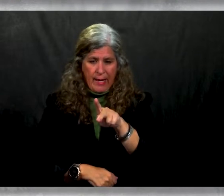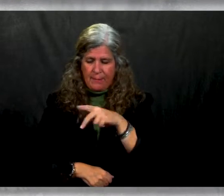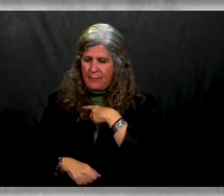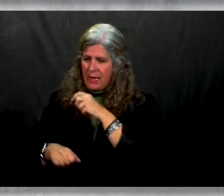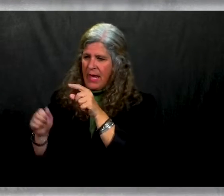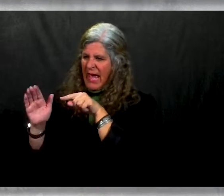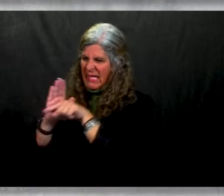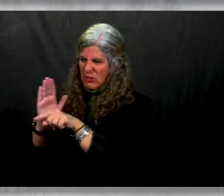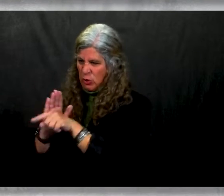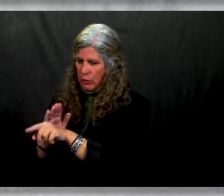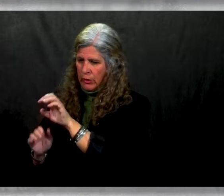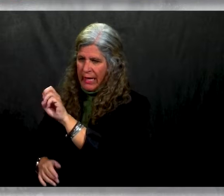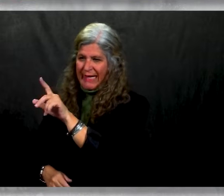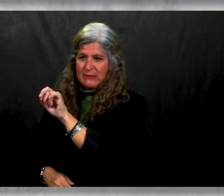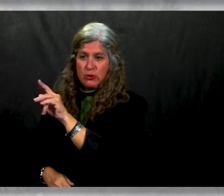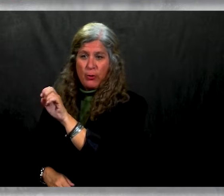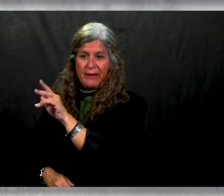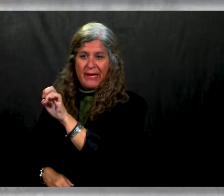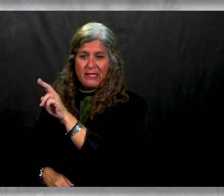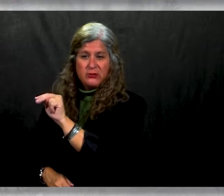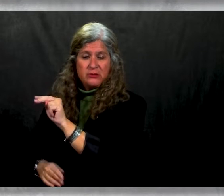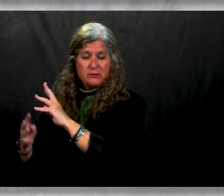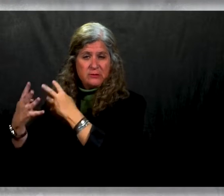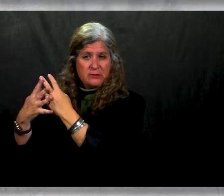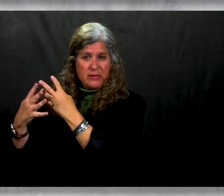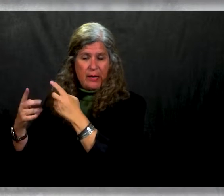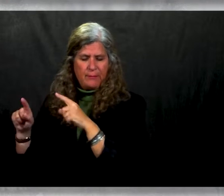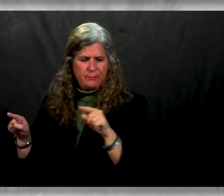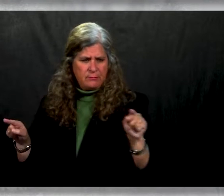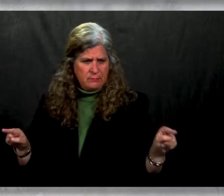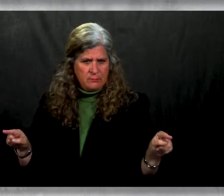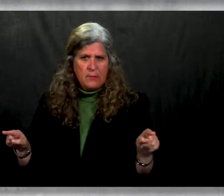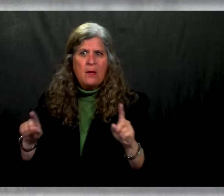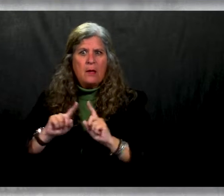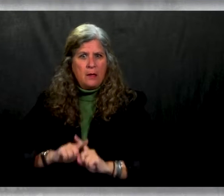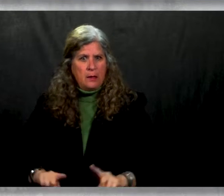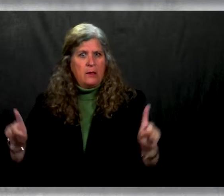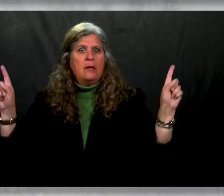Elliot, those are crucial distinctions. When you're dealing with a Nazi regime, you're dealing